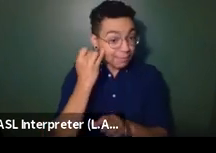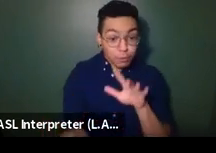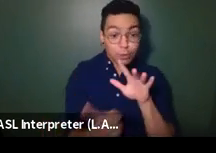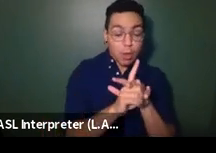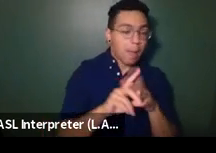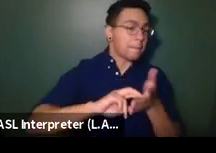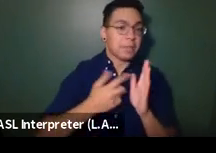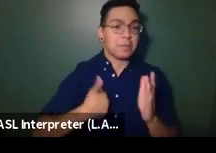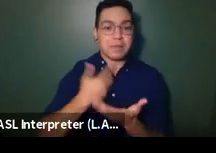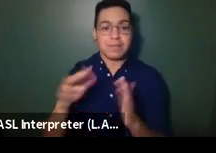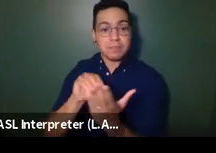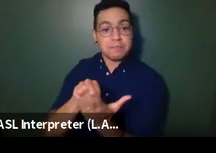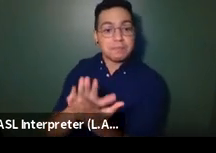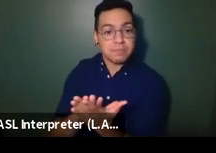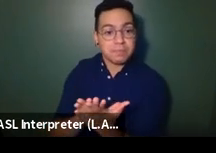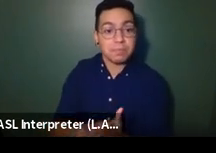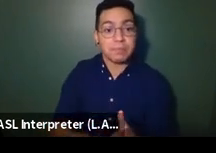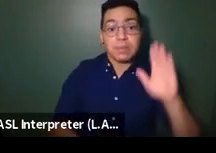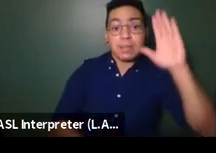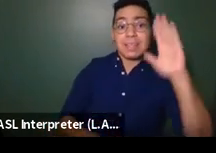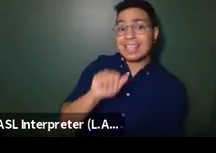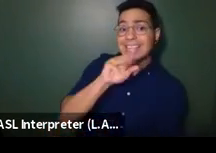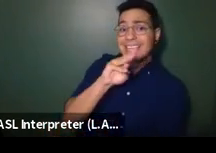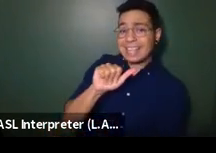ESD 112 --Kristina Wambold: Amy. Can I interrupt really quick. ESD 189 - Amy Colburn: Well, ESD 112 --Kristina Wambold: You don't have closed. ESD 189 - Amy Colburn: Captioning